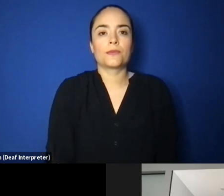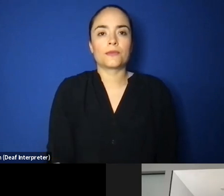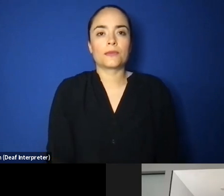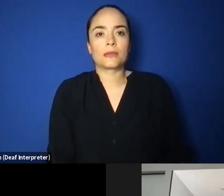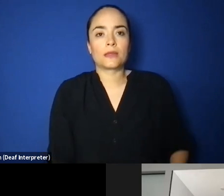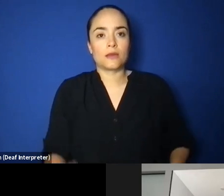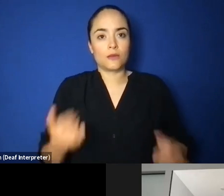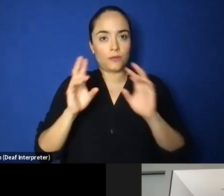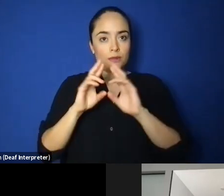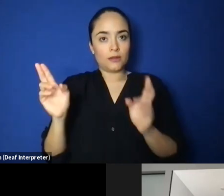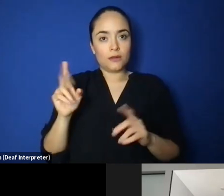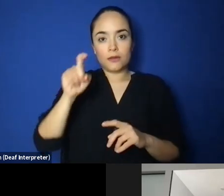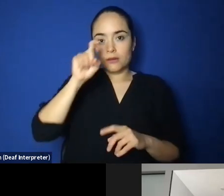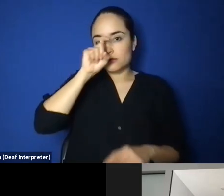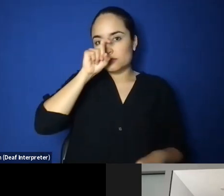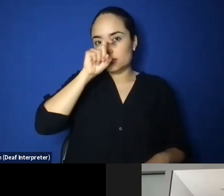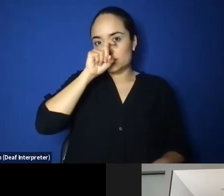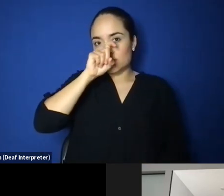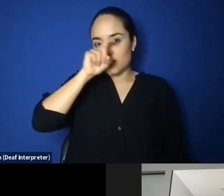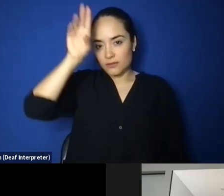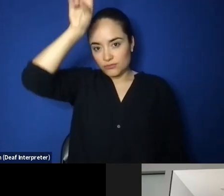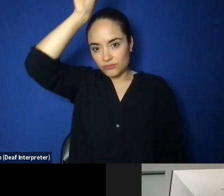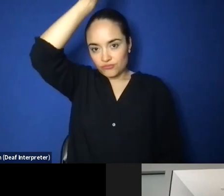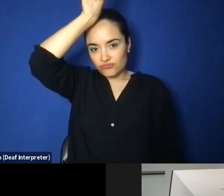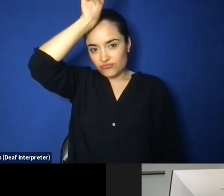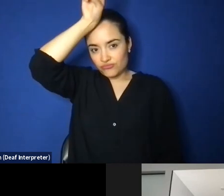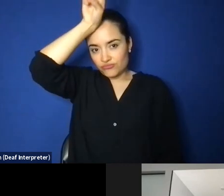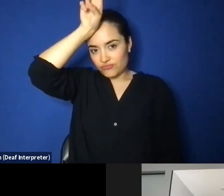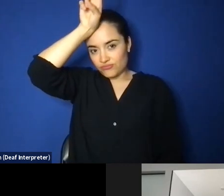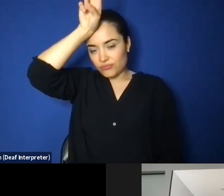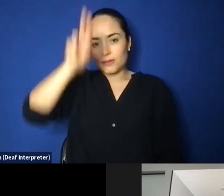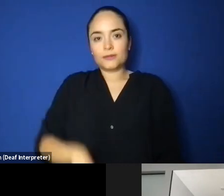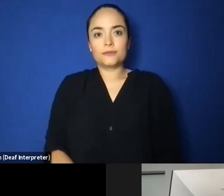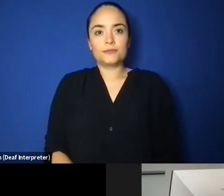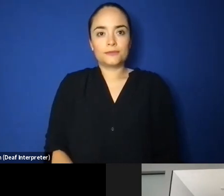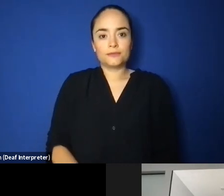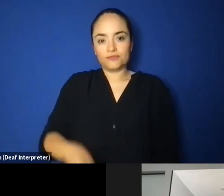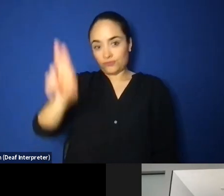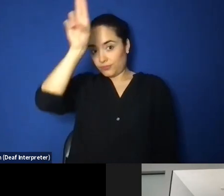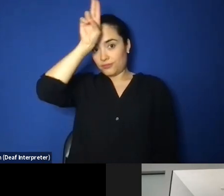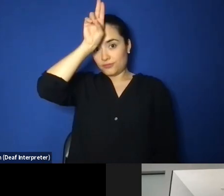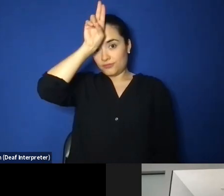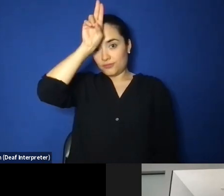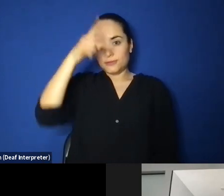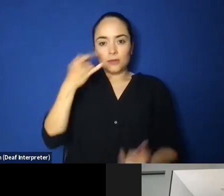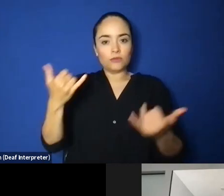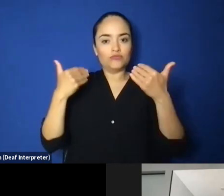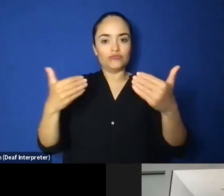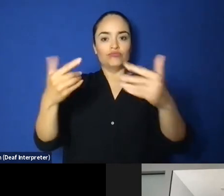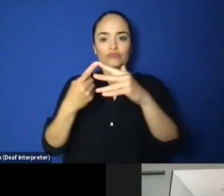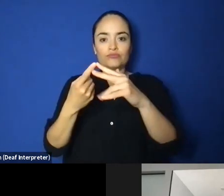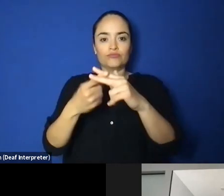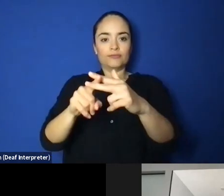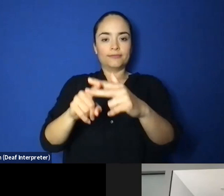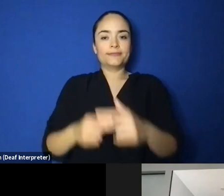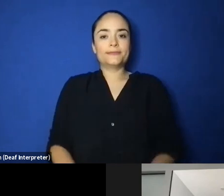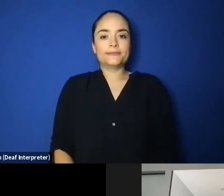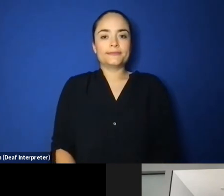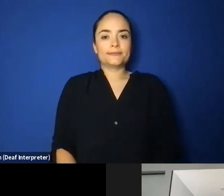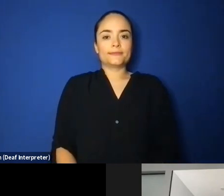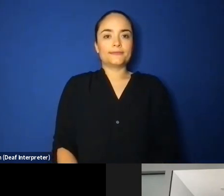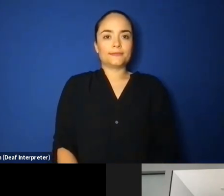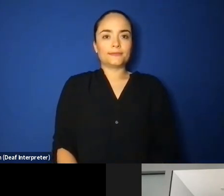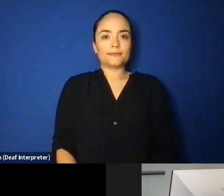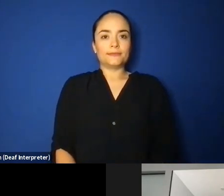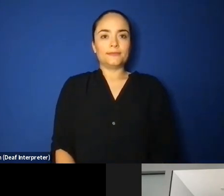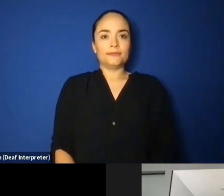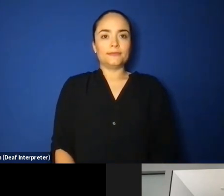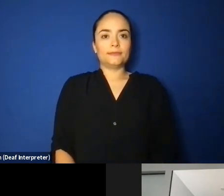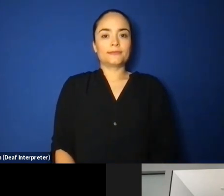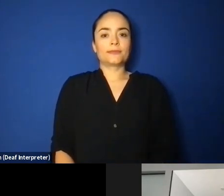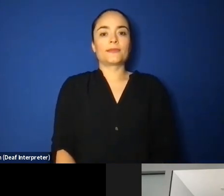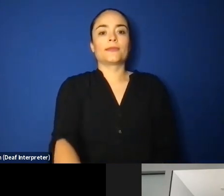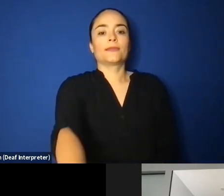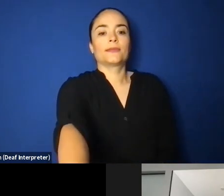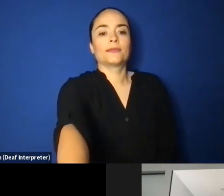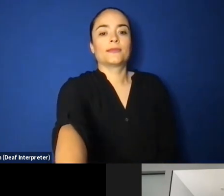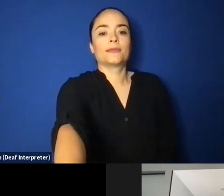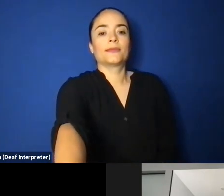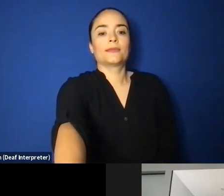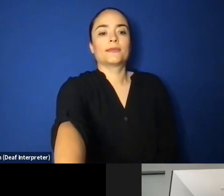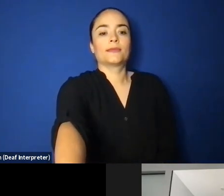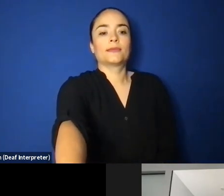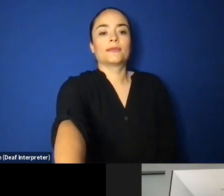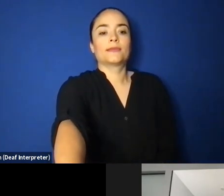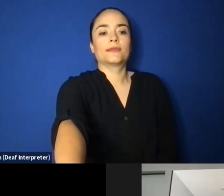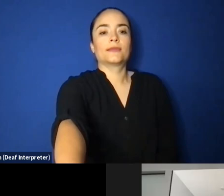so if you want to cue the music, I'll share my style.